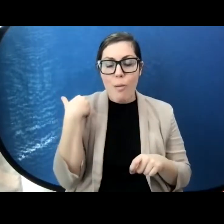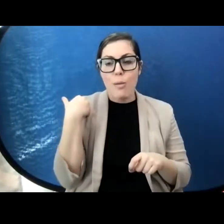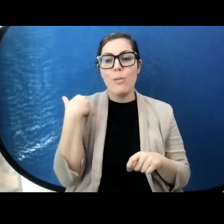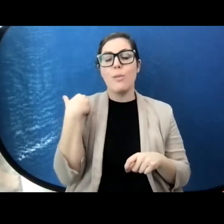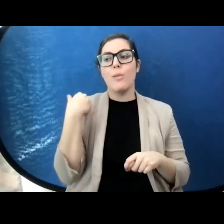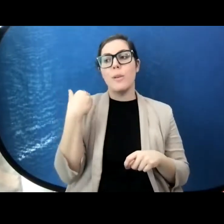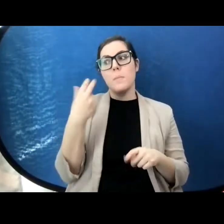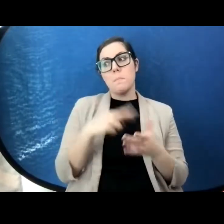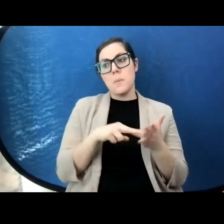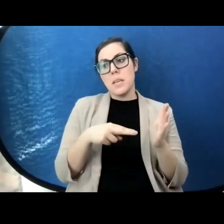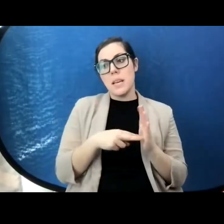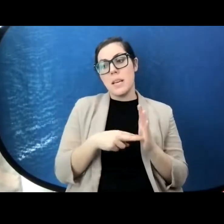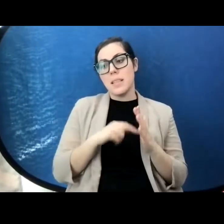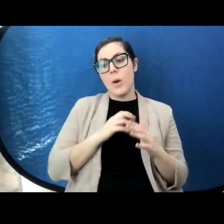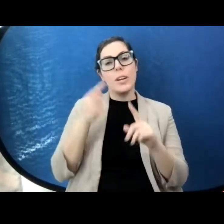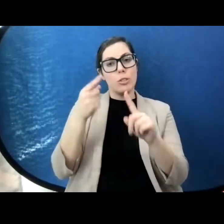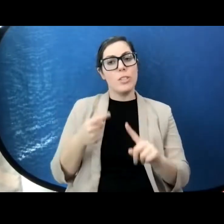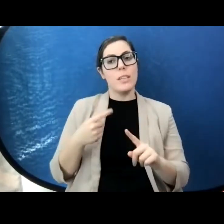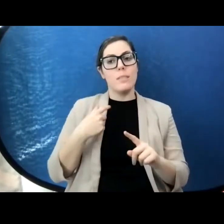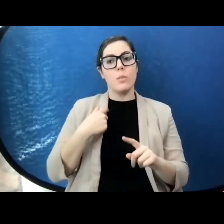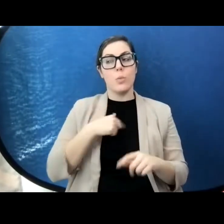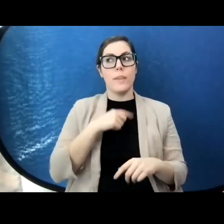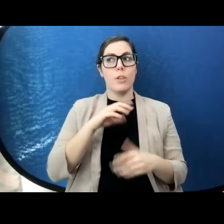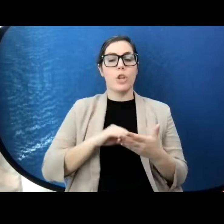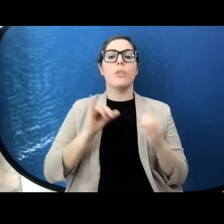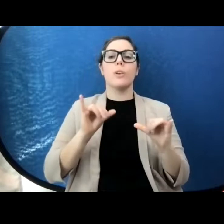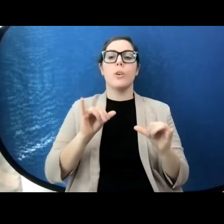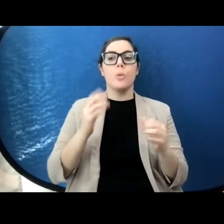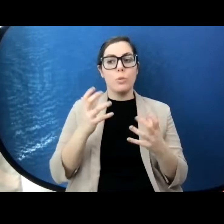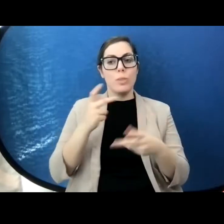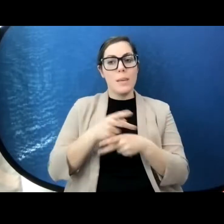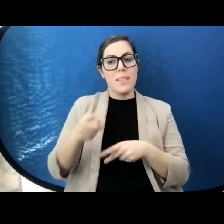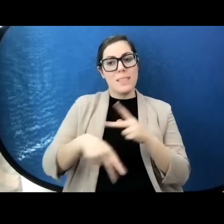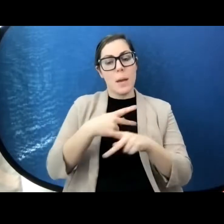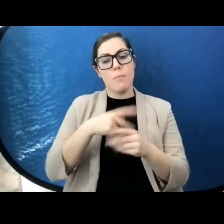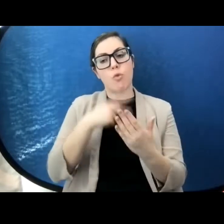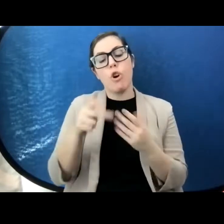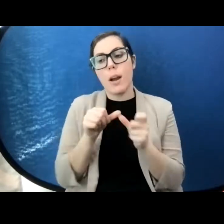initiative we learned this is something we want to continue to have and offer for years to come and